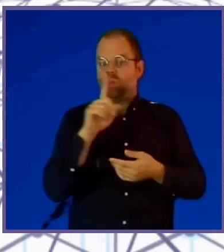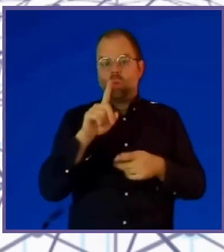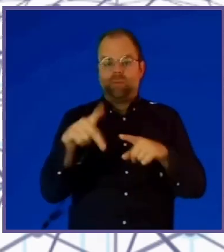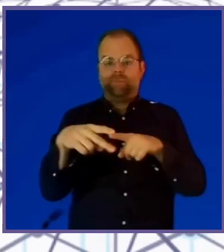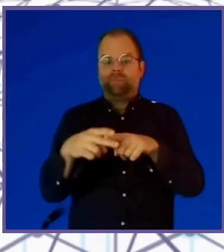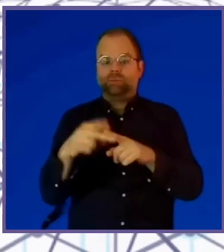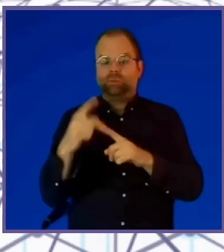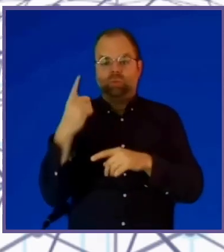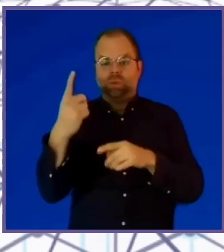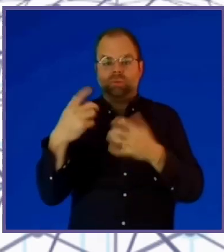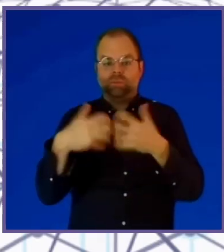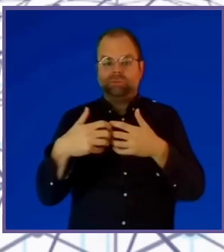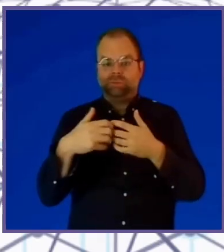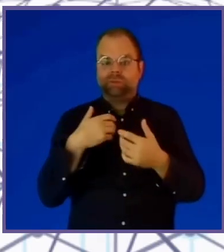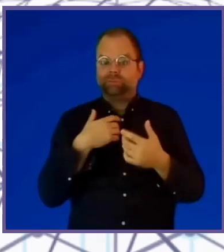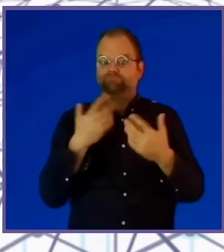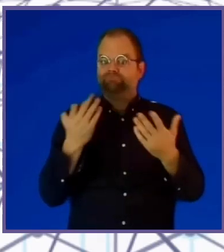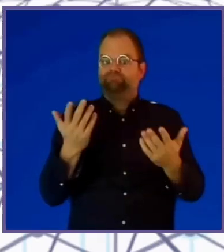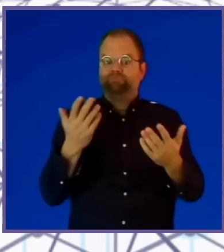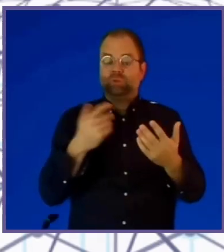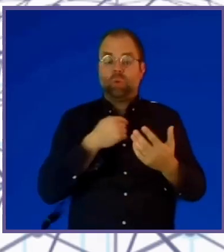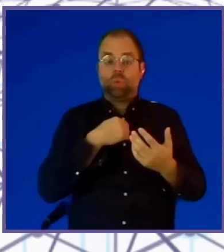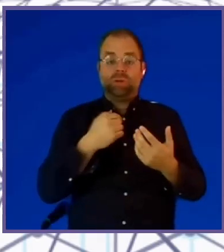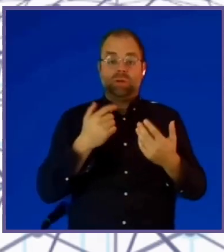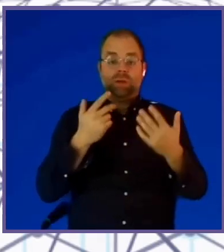Take that overpriced. Importers